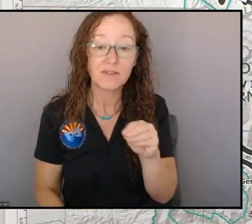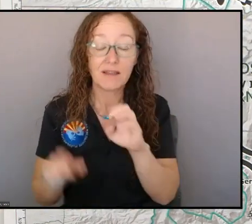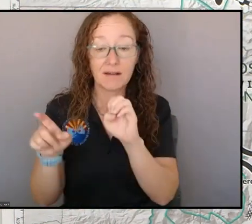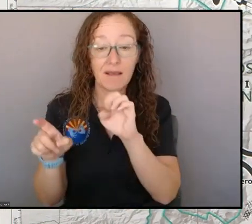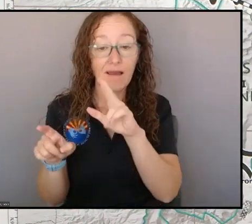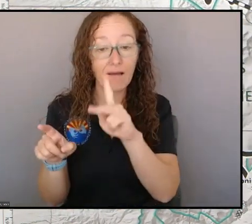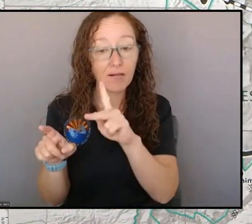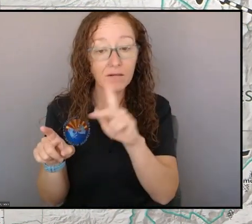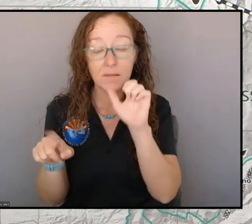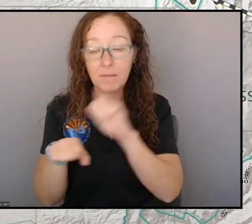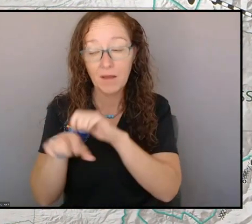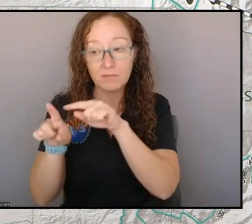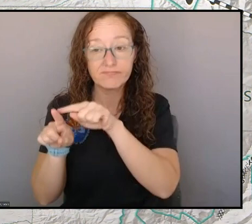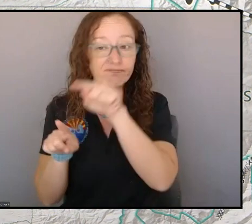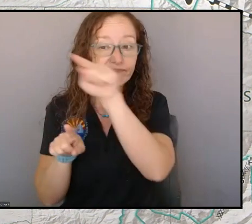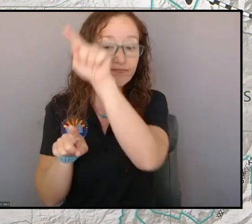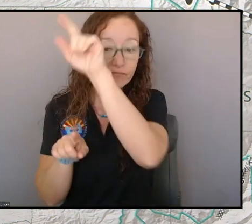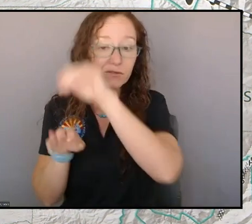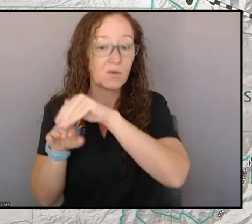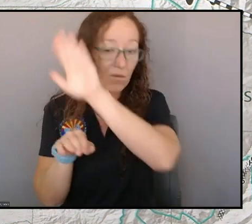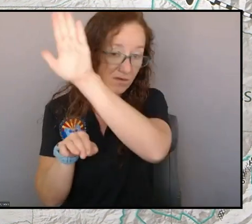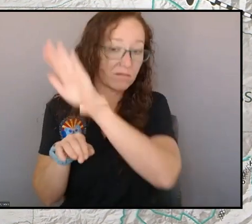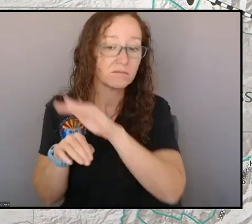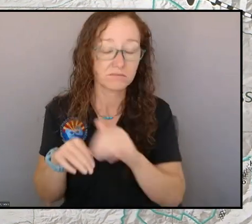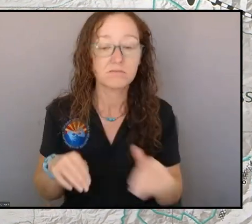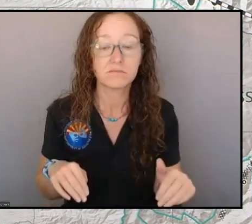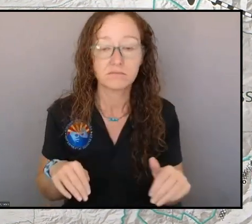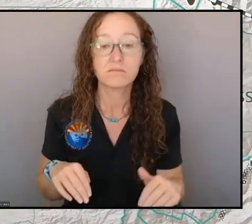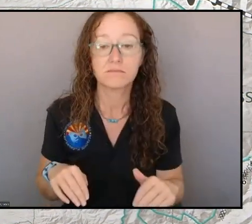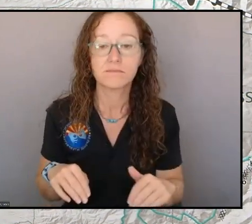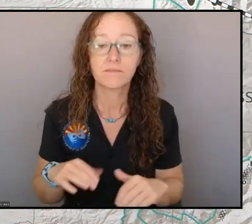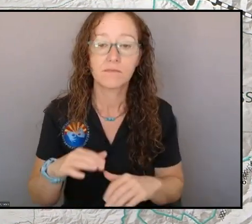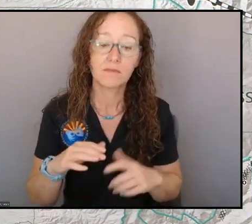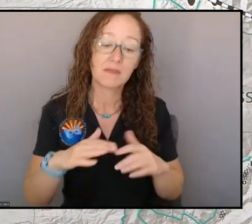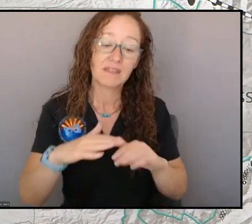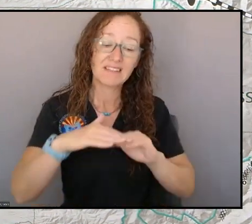A little bit poorer down south over near Pecos. Generally 30